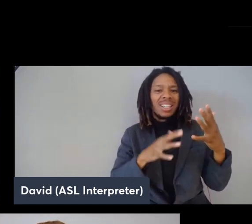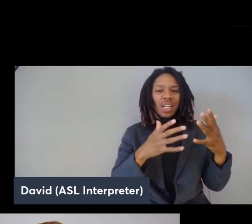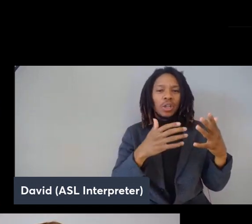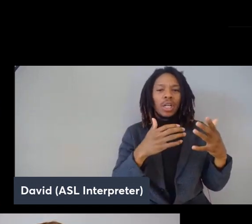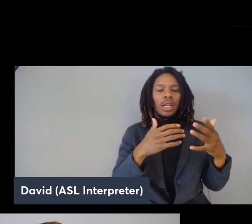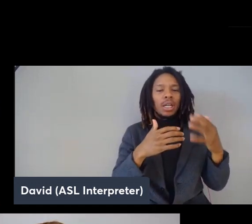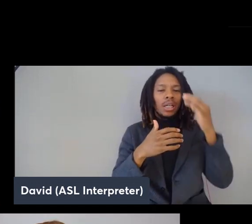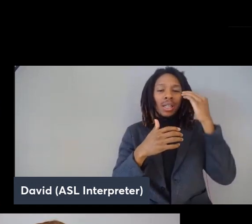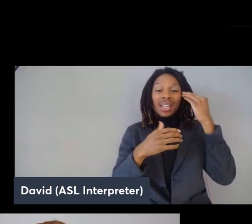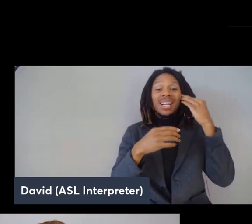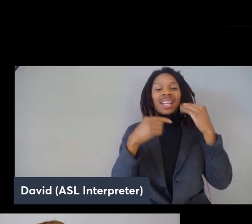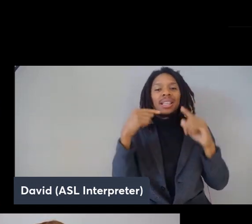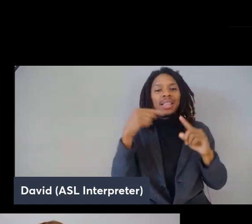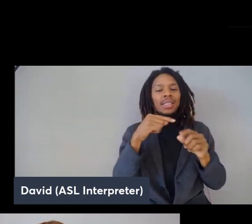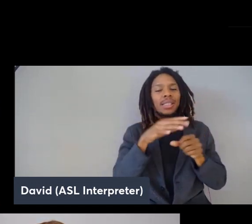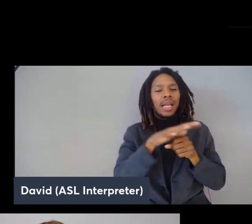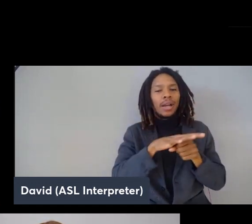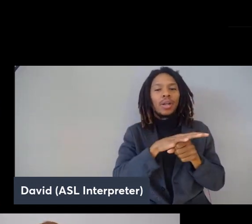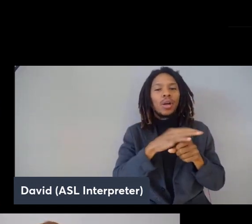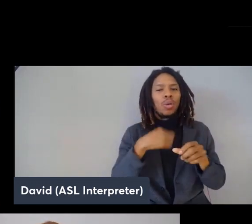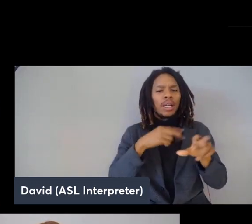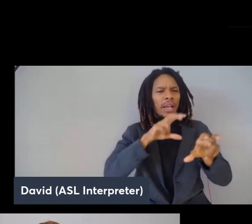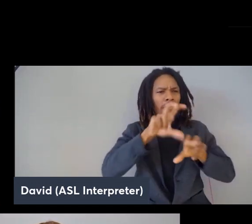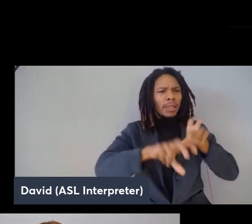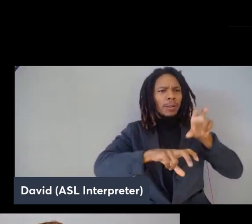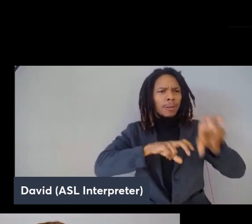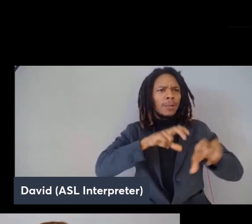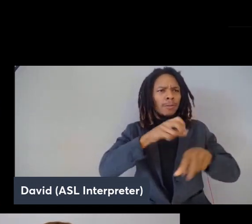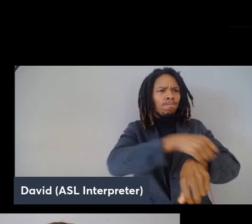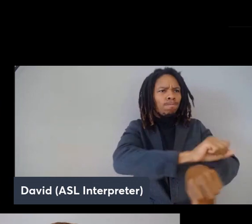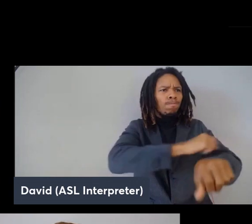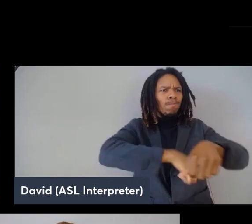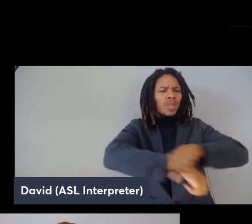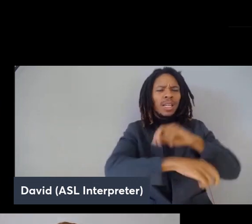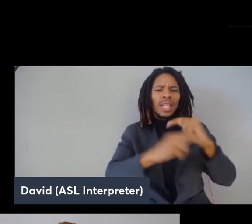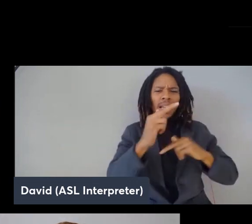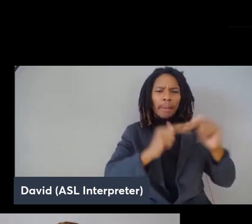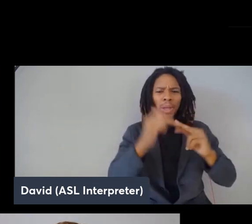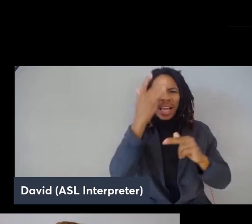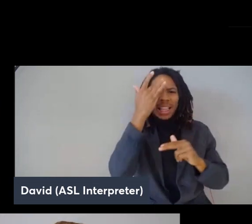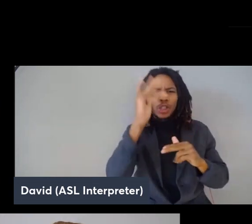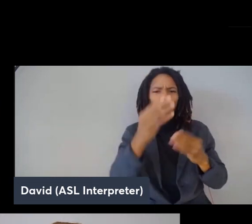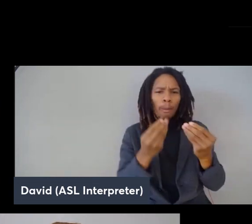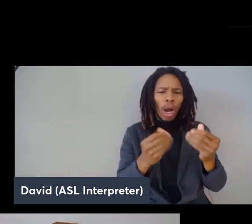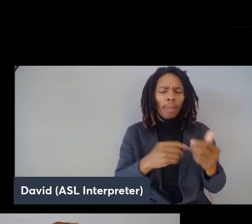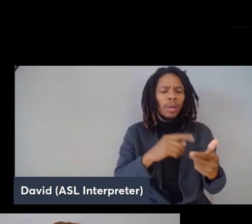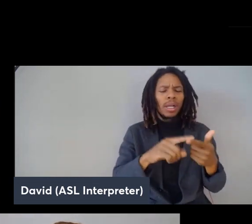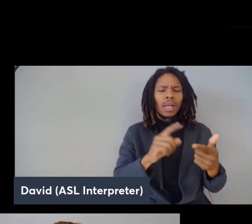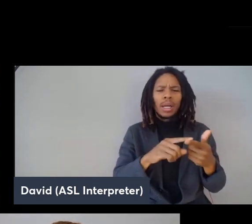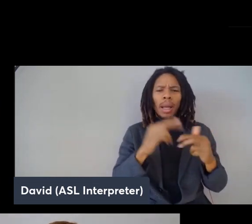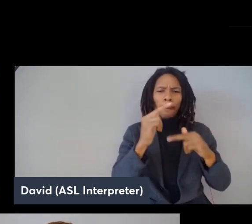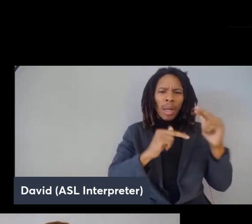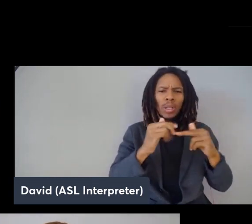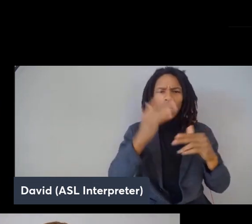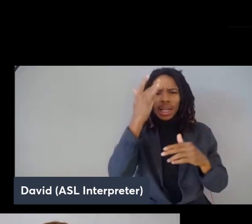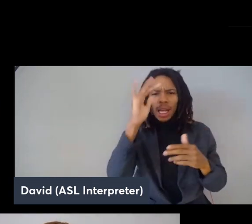And again, this is an area we've invested a lot in, in building intellectual property, building the knowledge, both in our products,